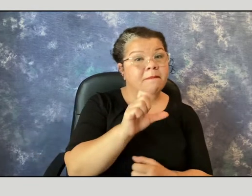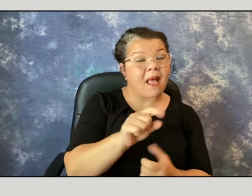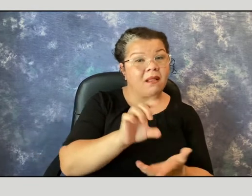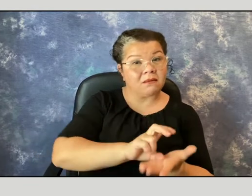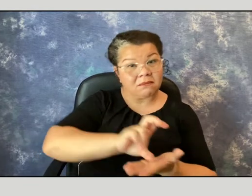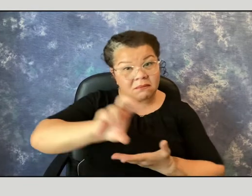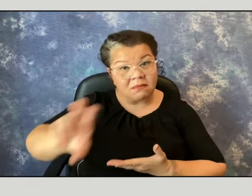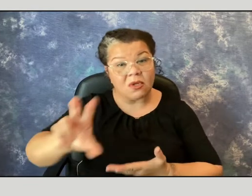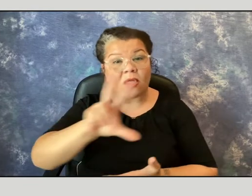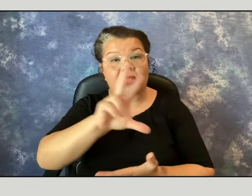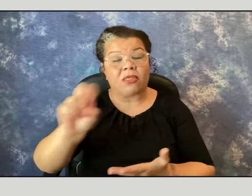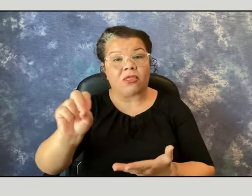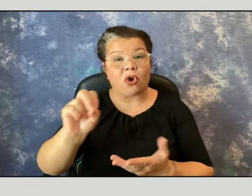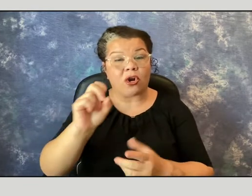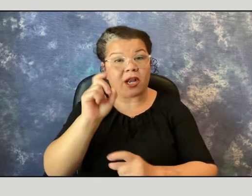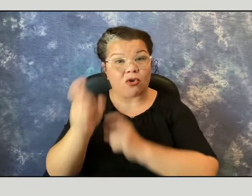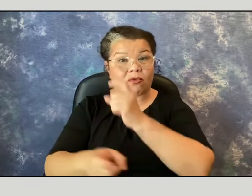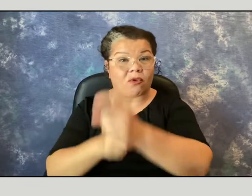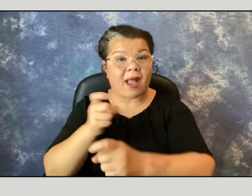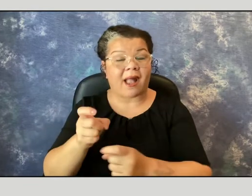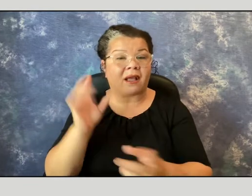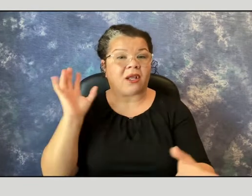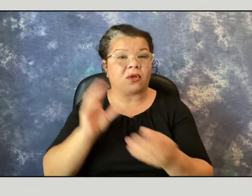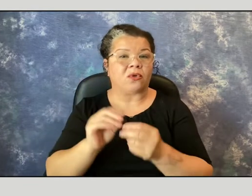more than $25 million since 2018,